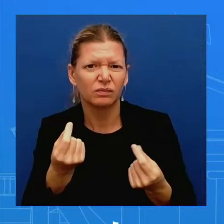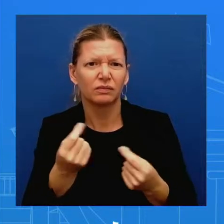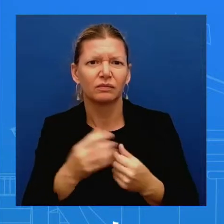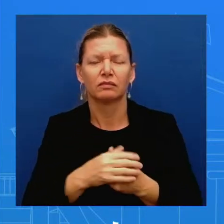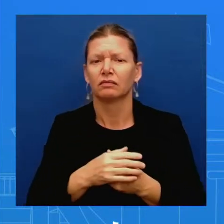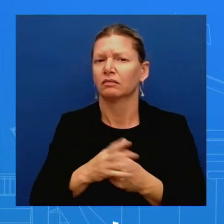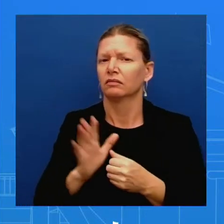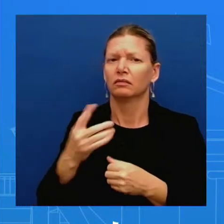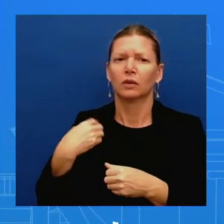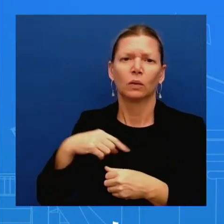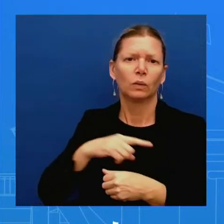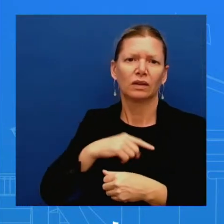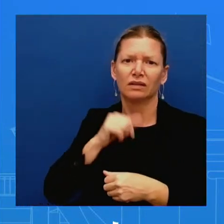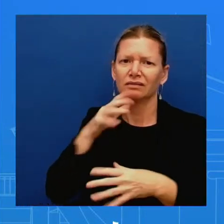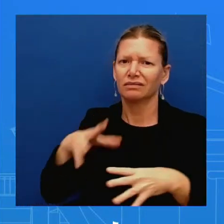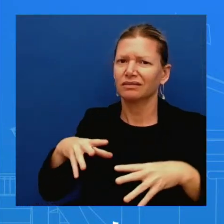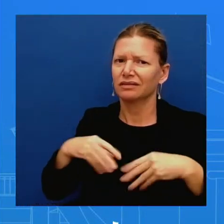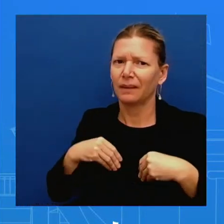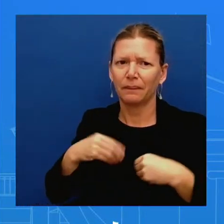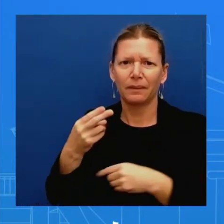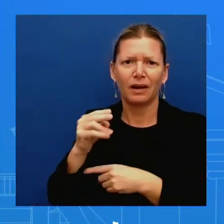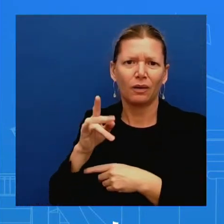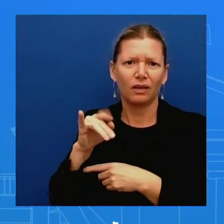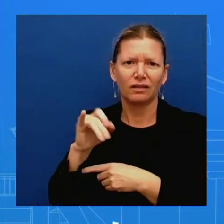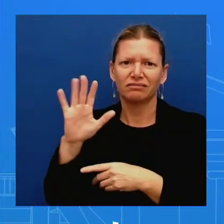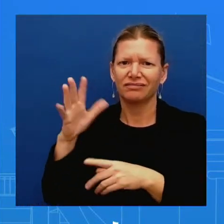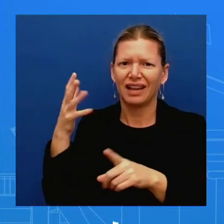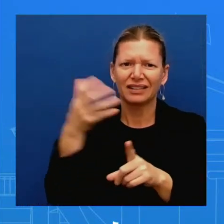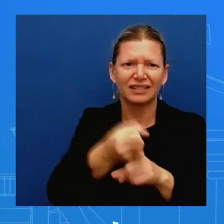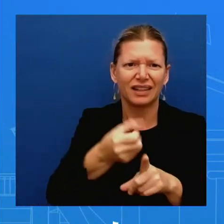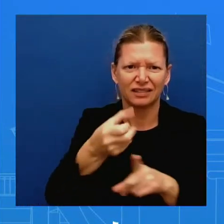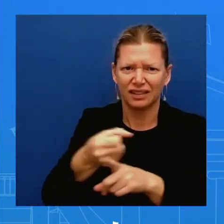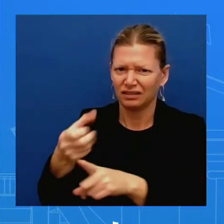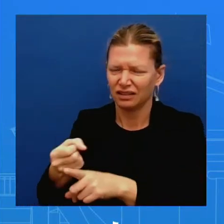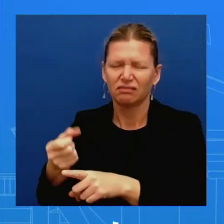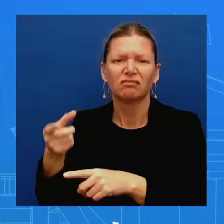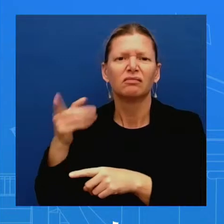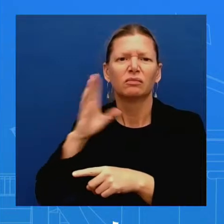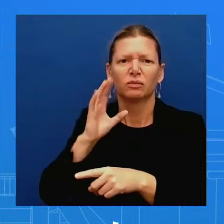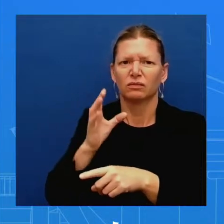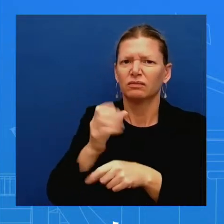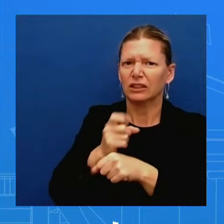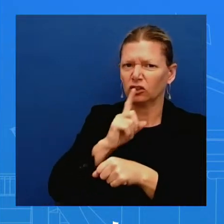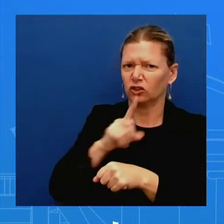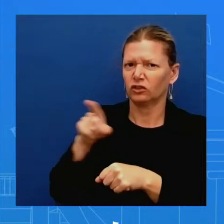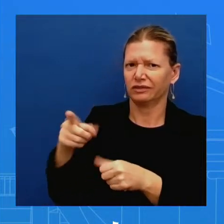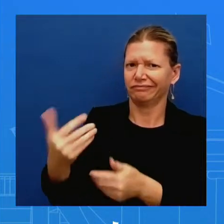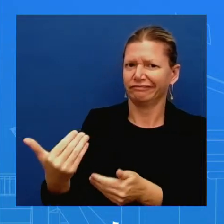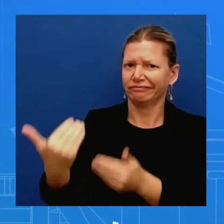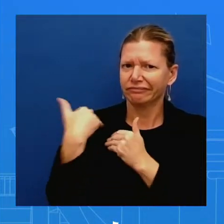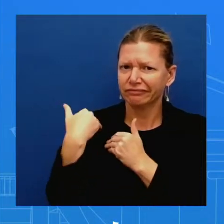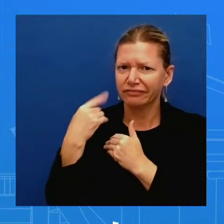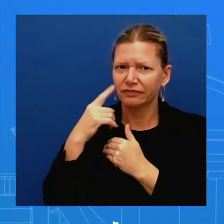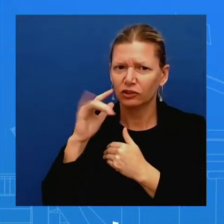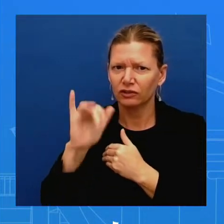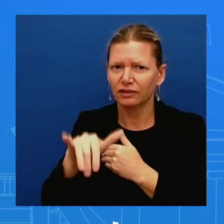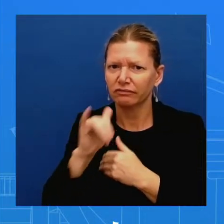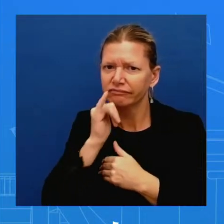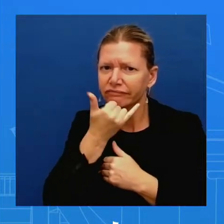These reckless attacks by the Iran-ba- -- Ira- -- Iran-backed Houthis have not only disrupted global trade and commerce